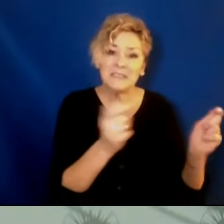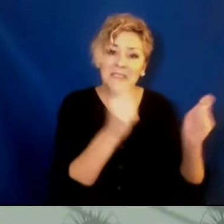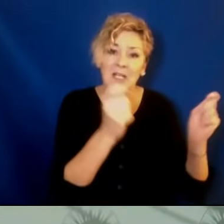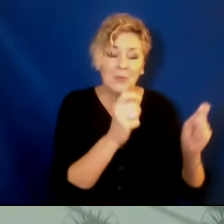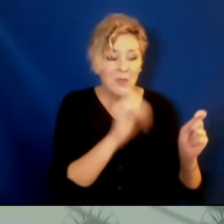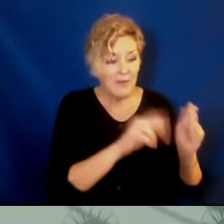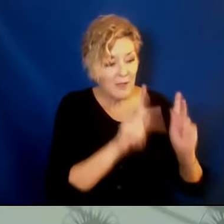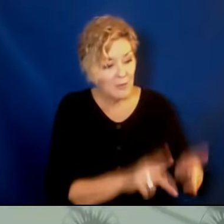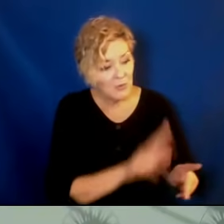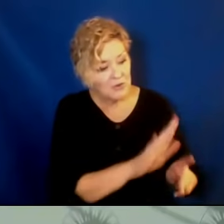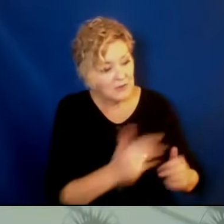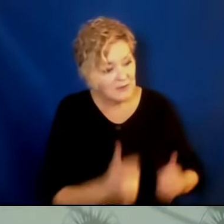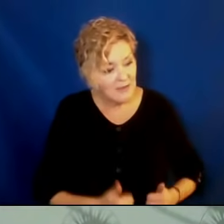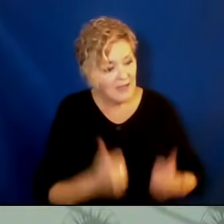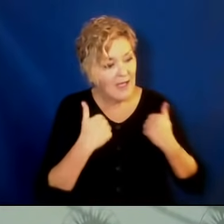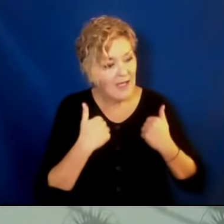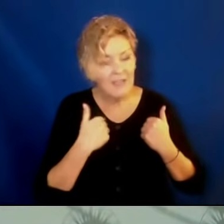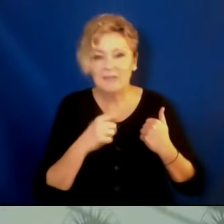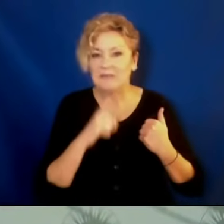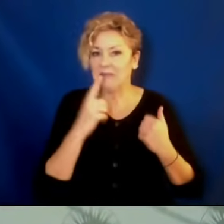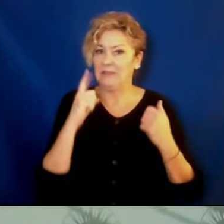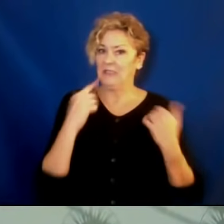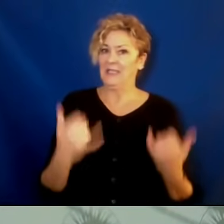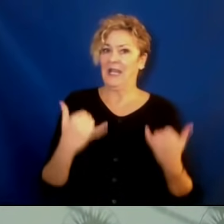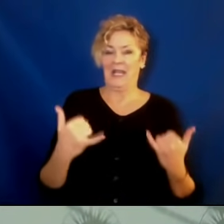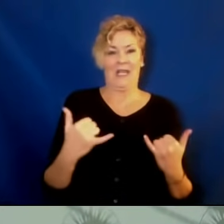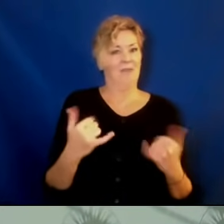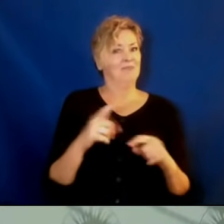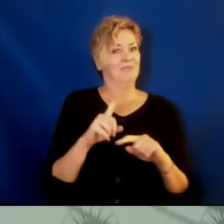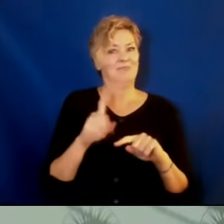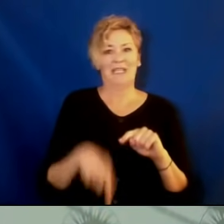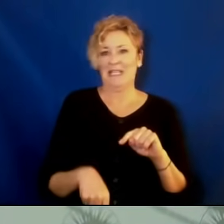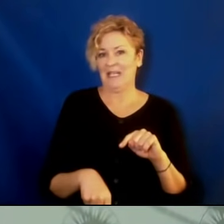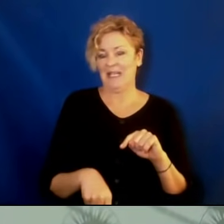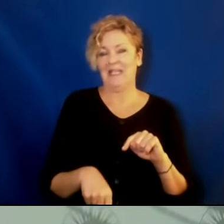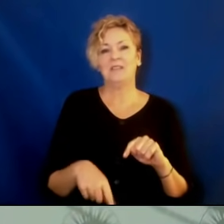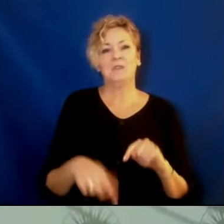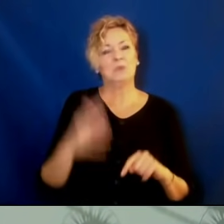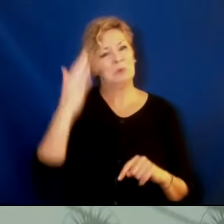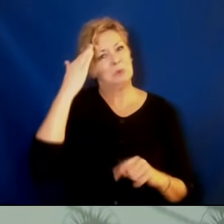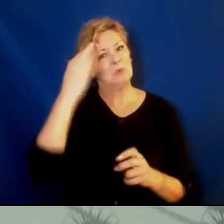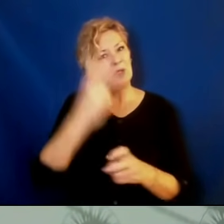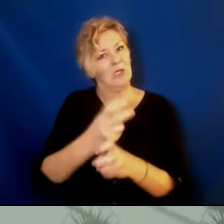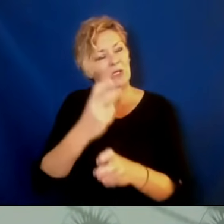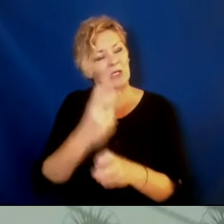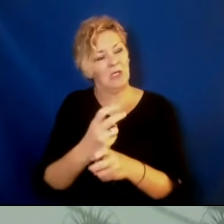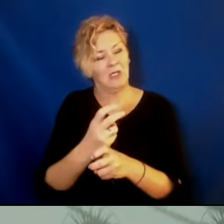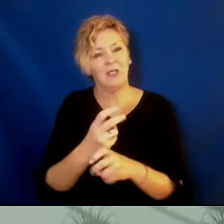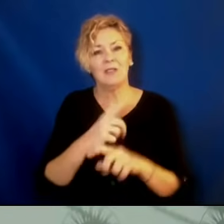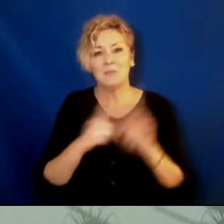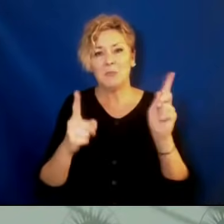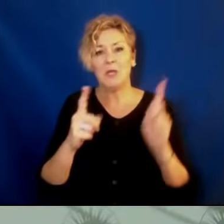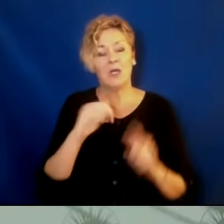sometimes could be our greatest weakness. Our desire to be together, to support each other in difficult times, in good times and